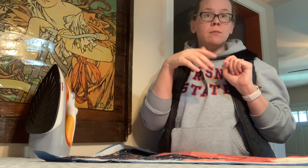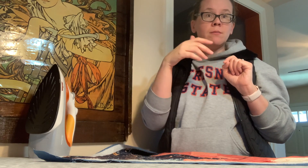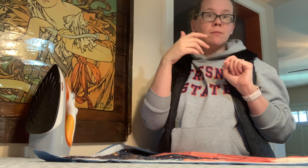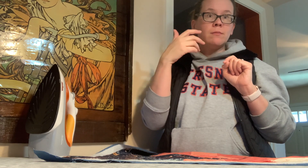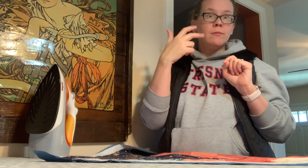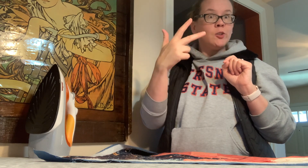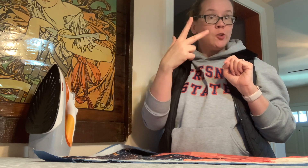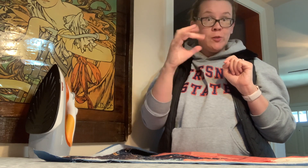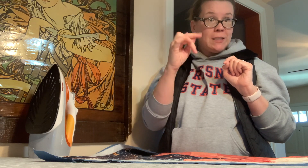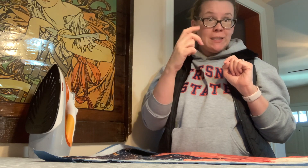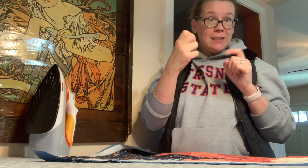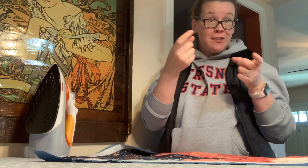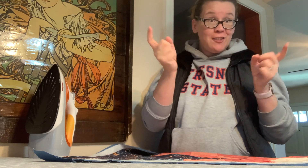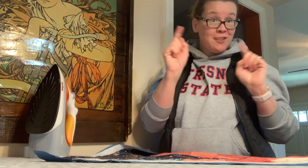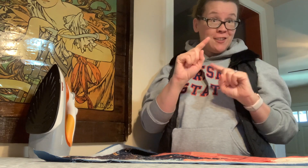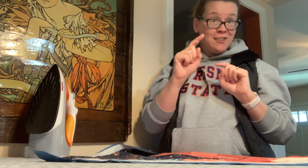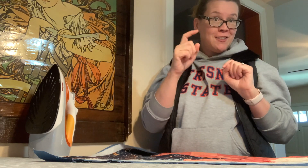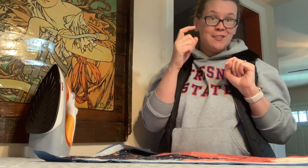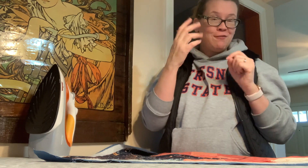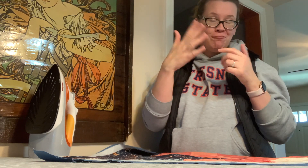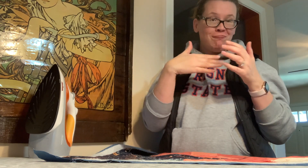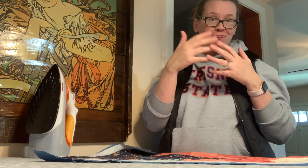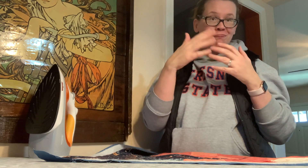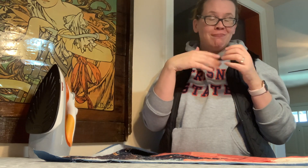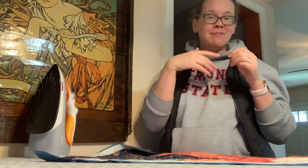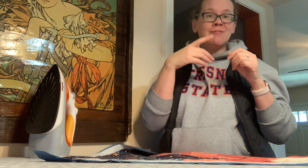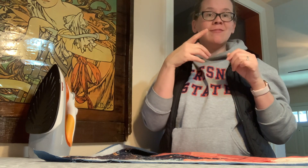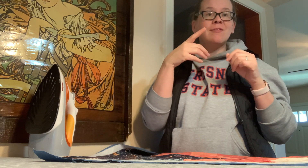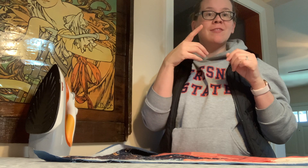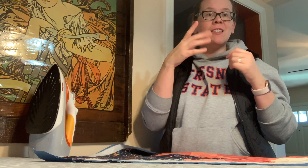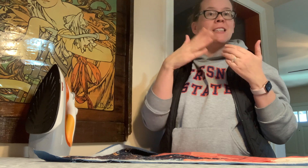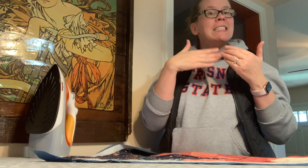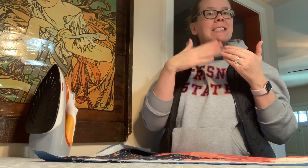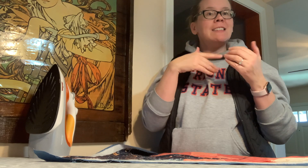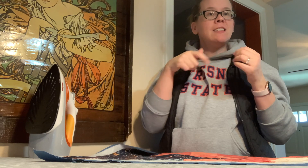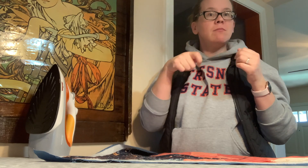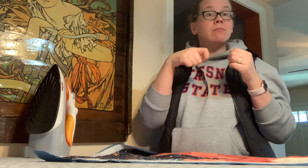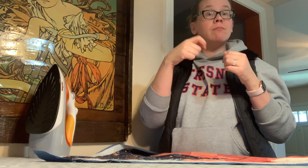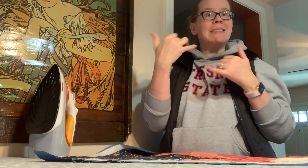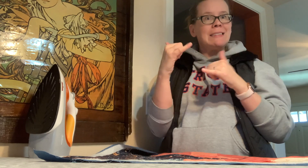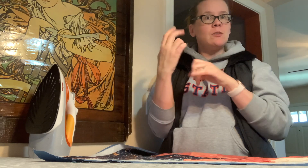and a quarter or two and a half inches, then you can easily use the extra fabric for that purpose.